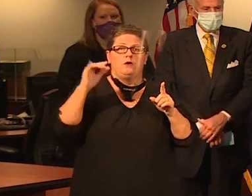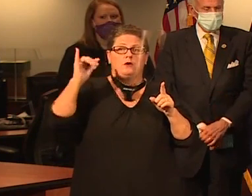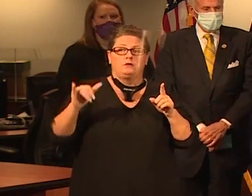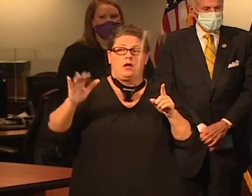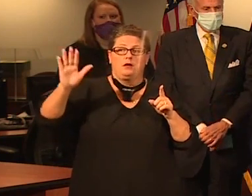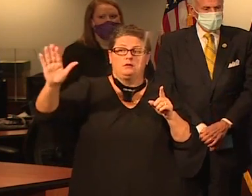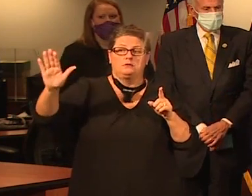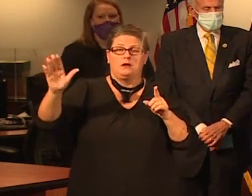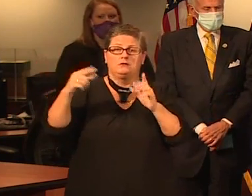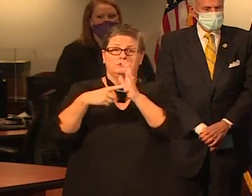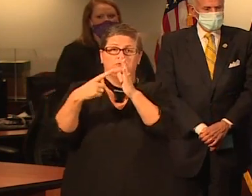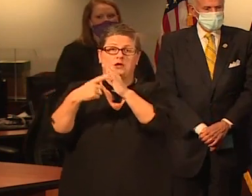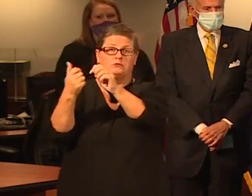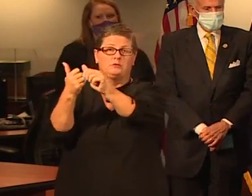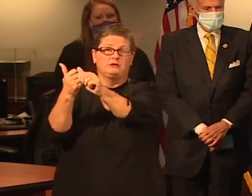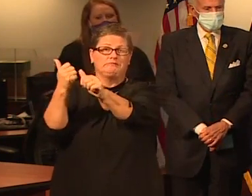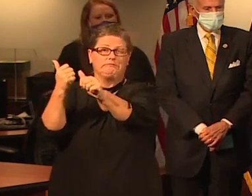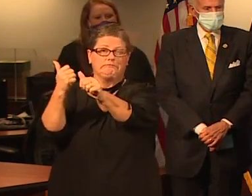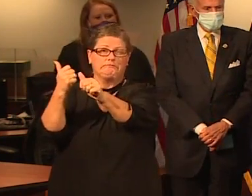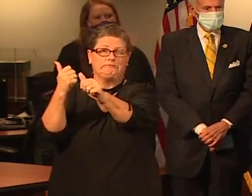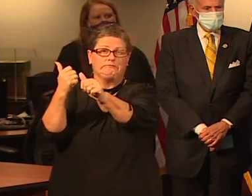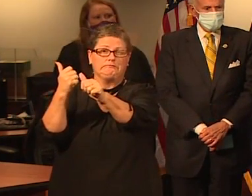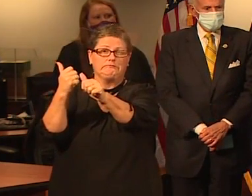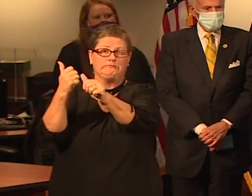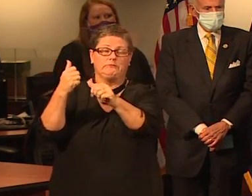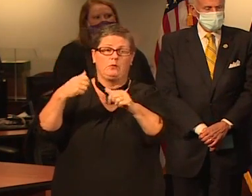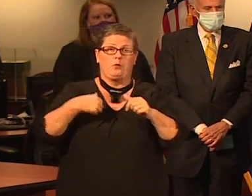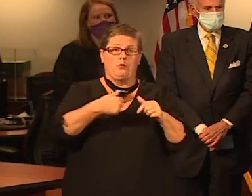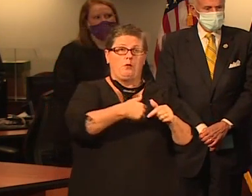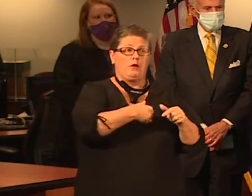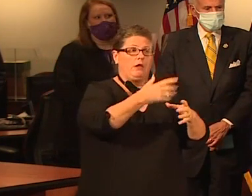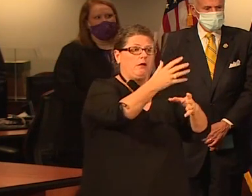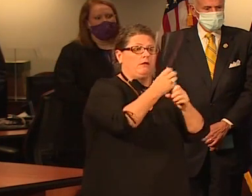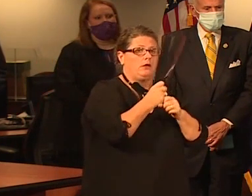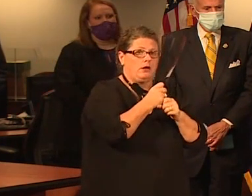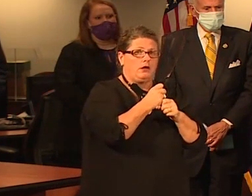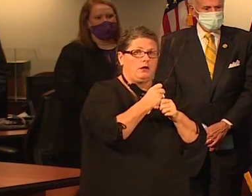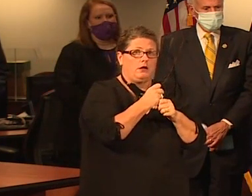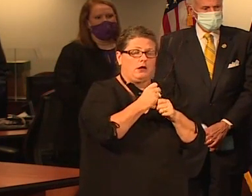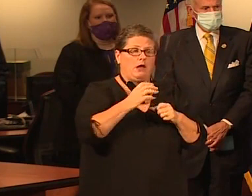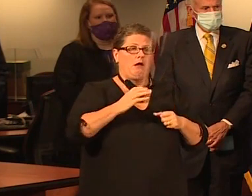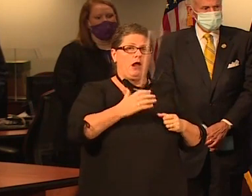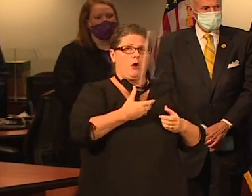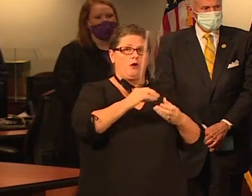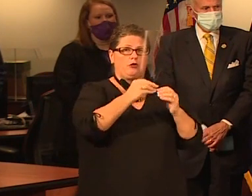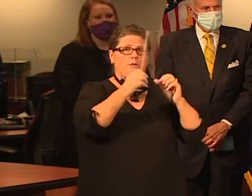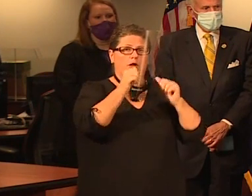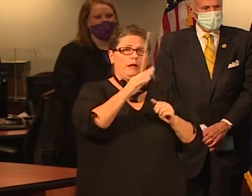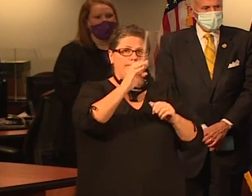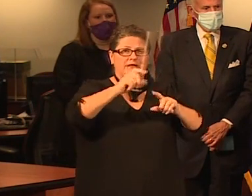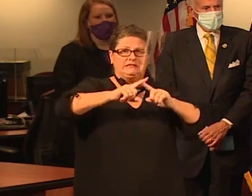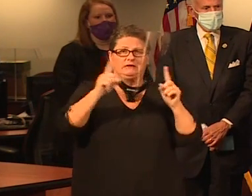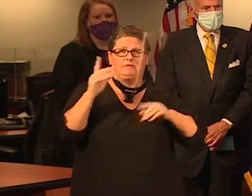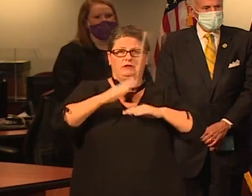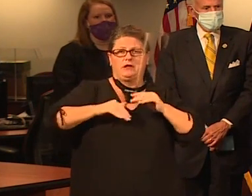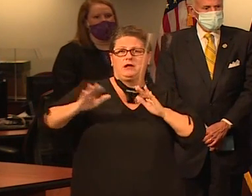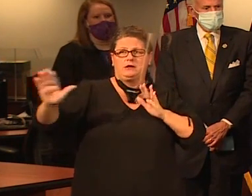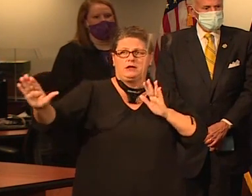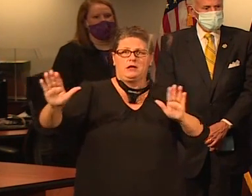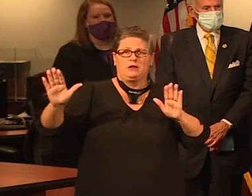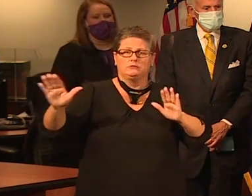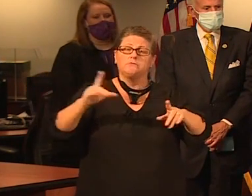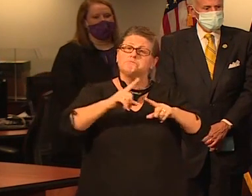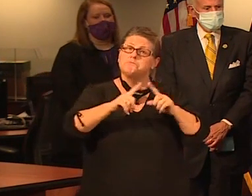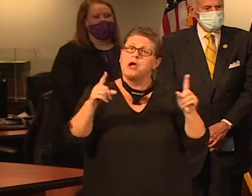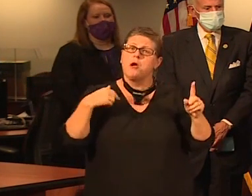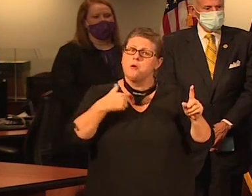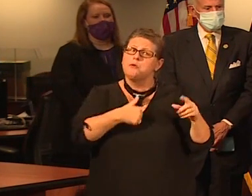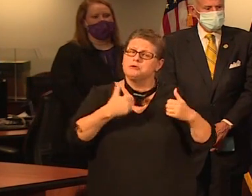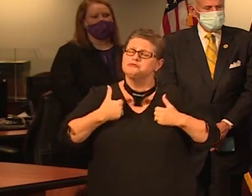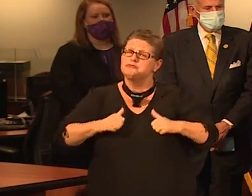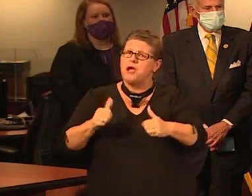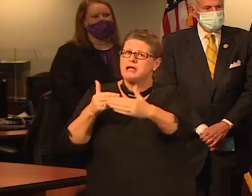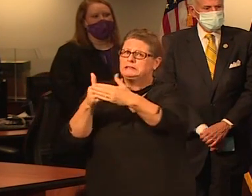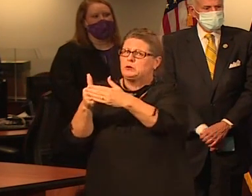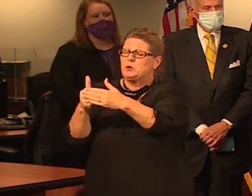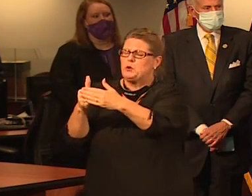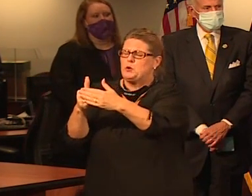AND SO BETWEEN THAT AND THE LAG AND INFORMATION, SOMETIMES RELATED TO THE INFORMATION THAT THEY VEF AND WE RECEIVE RESULT IN INCONSISTENCIES BUT WE HAVE